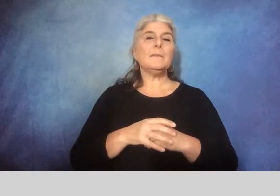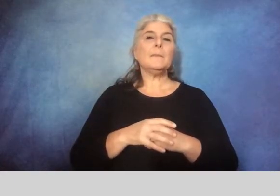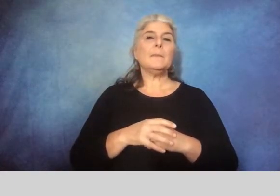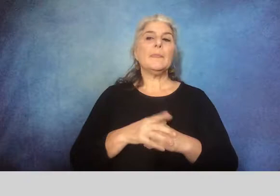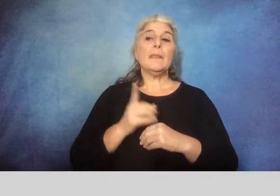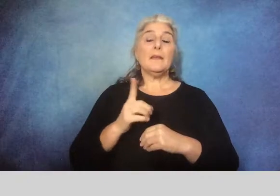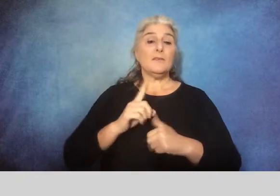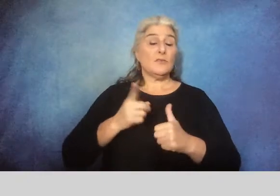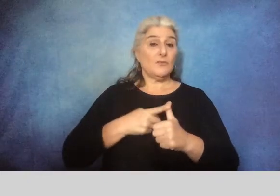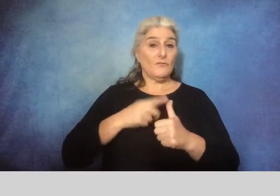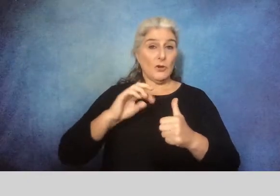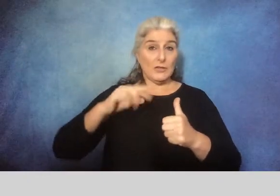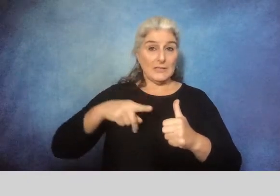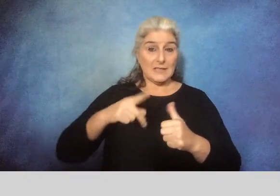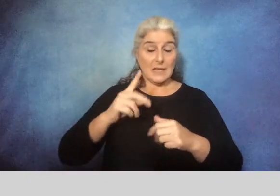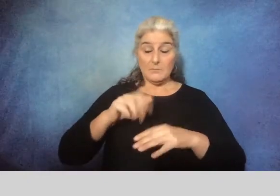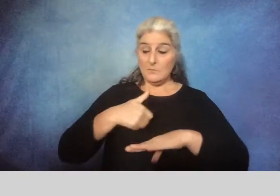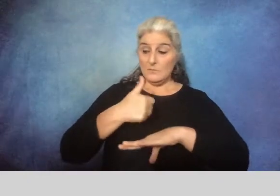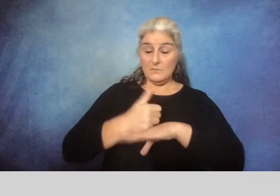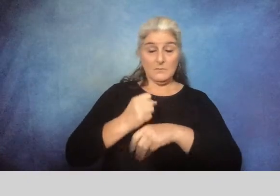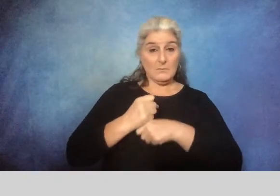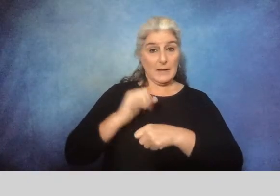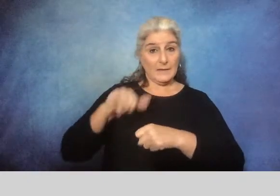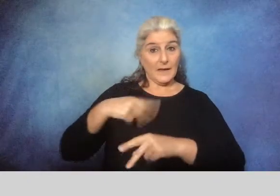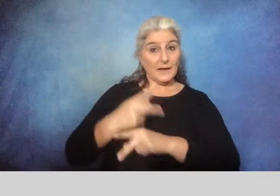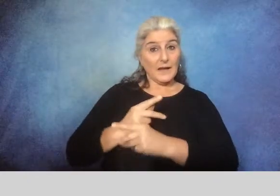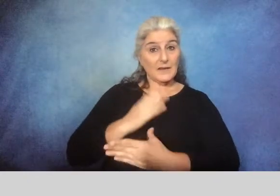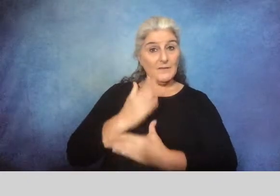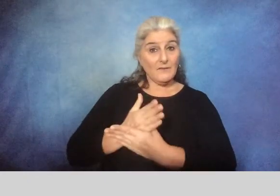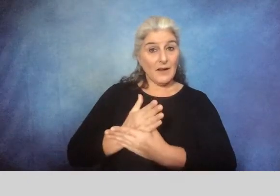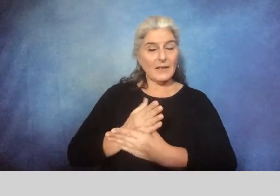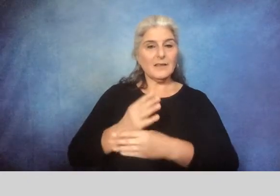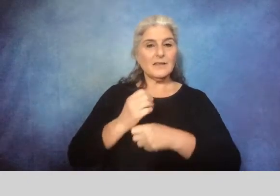The first step to create a hook implementation is to create a hook implement market object